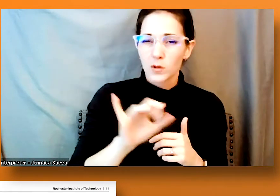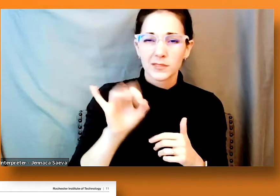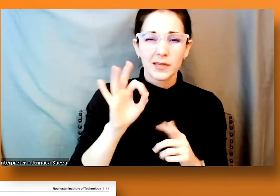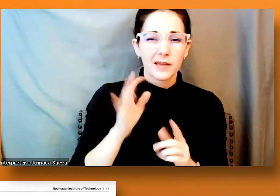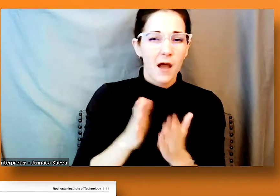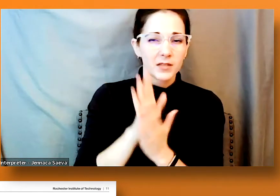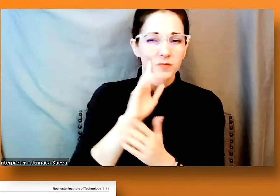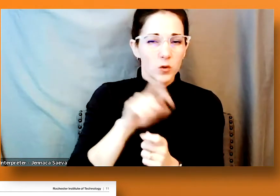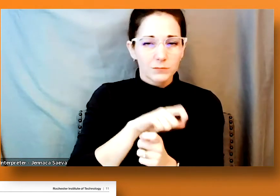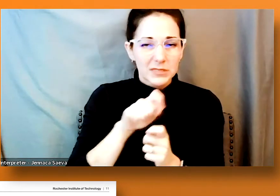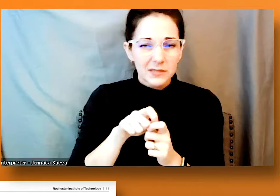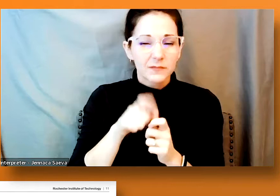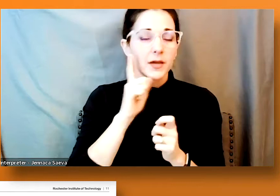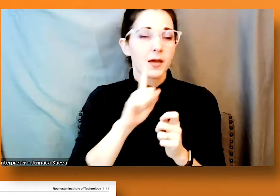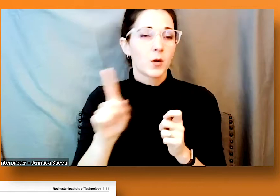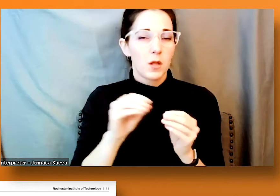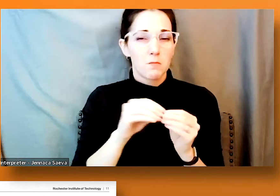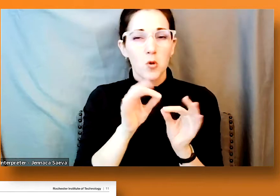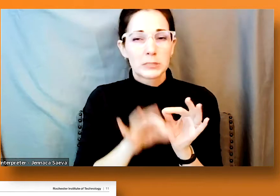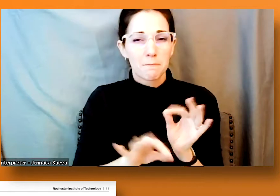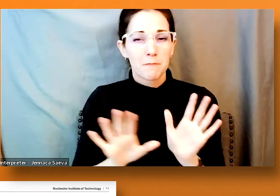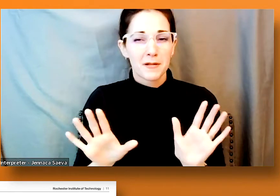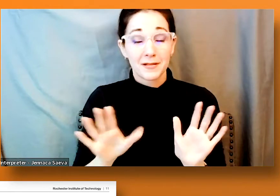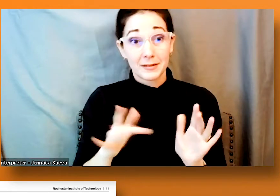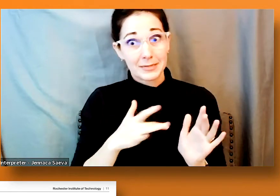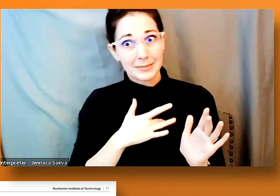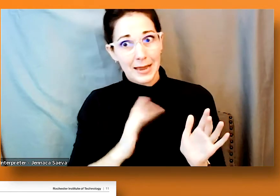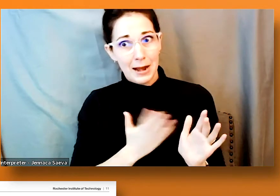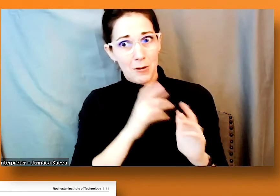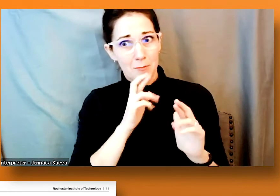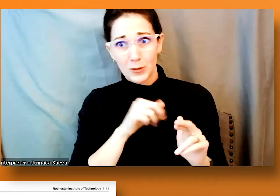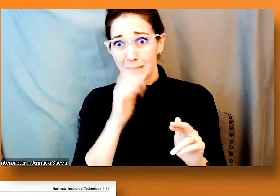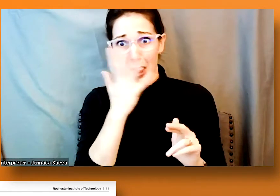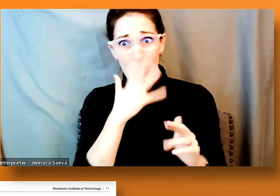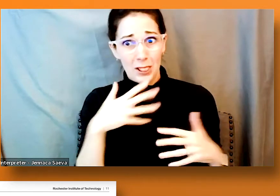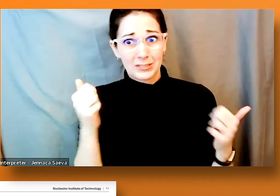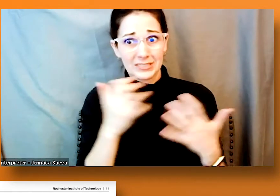Typically, our reports are not quite as scary-looking.